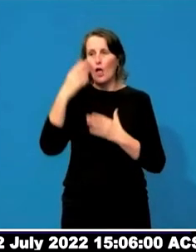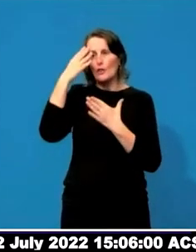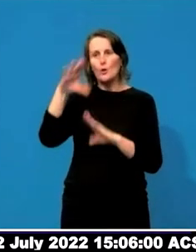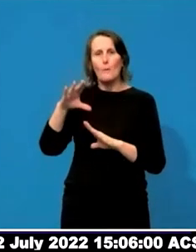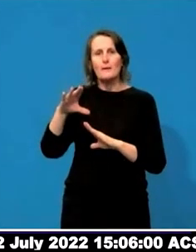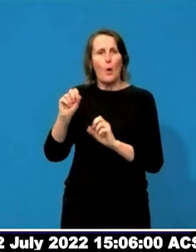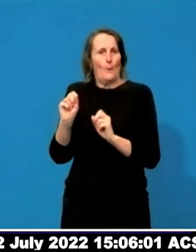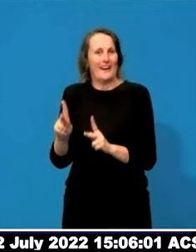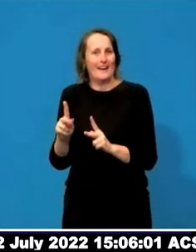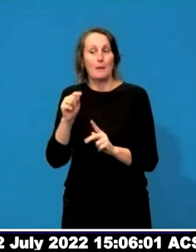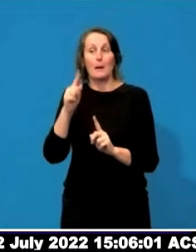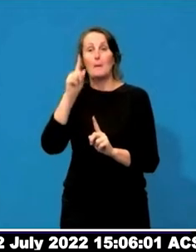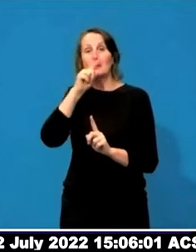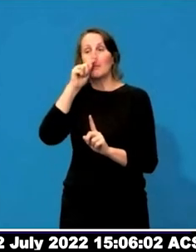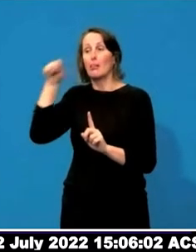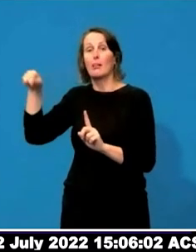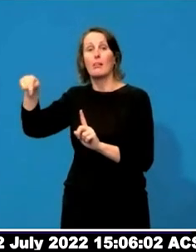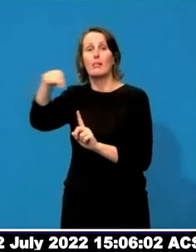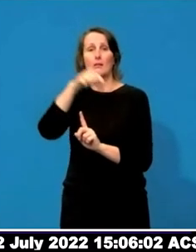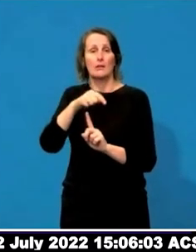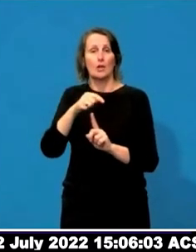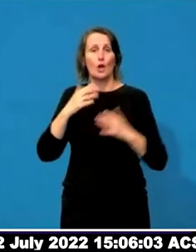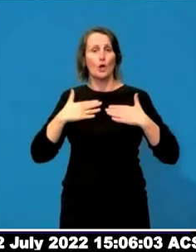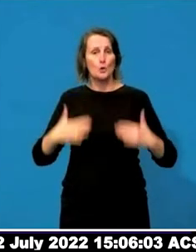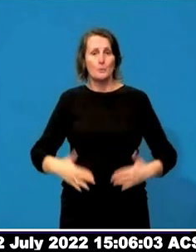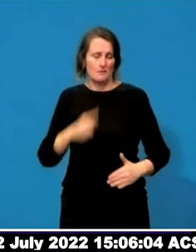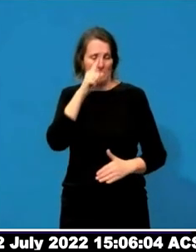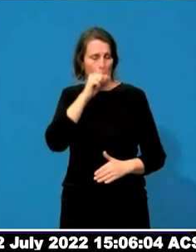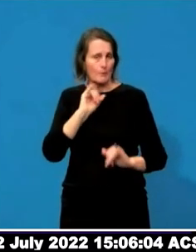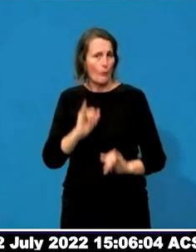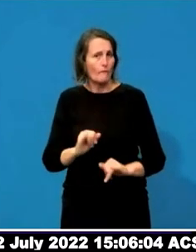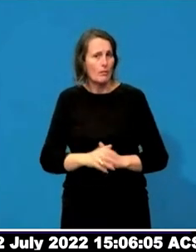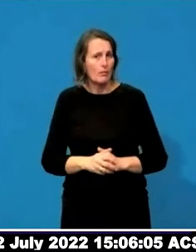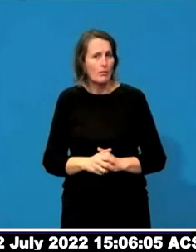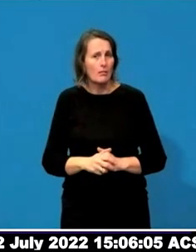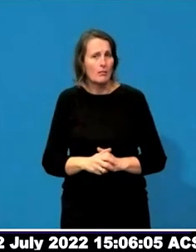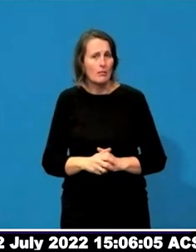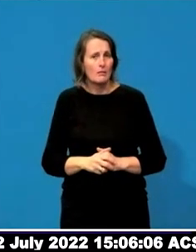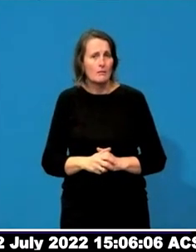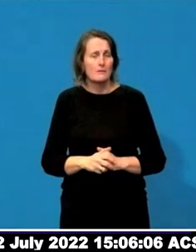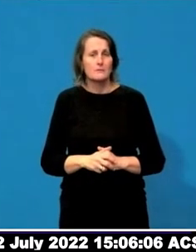Yes. Humans are horrible. Can be. You also comment -